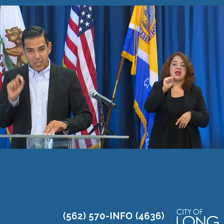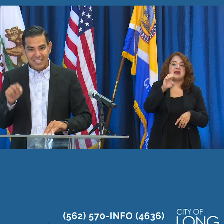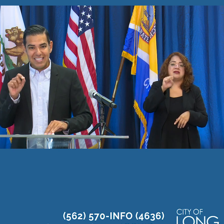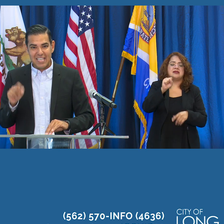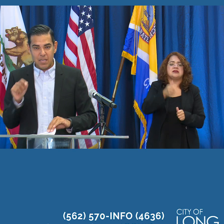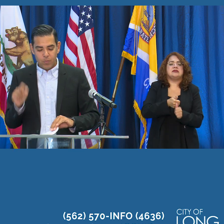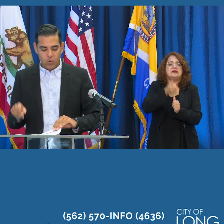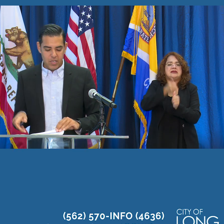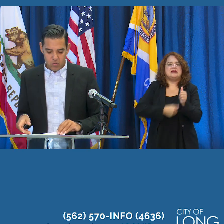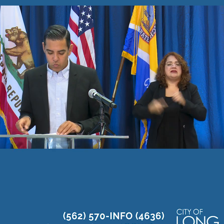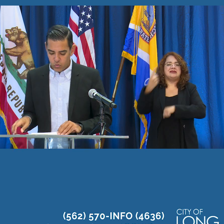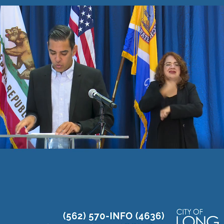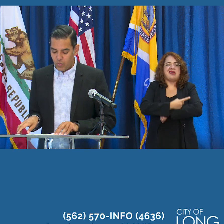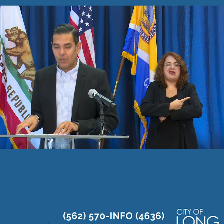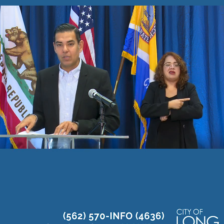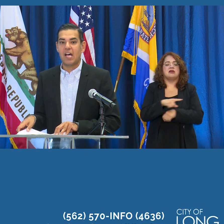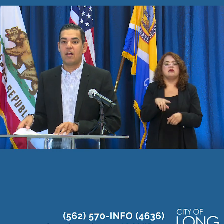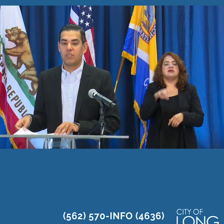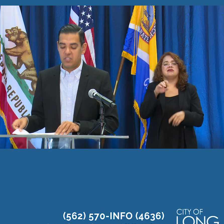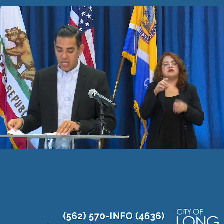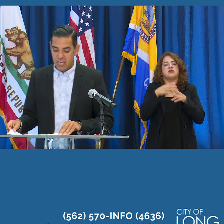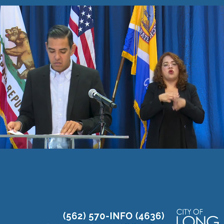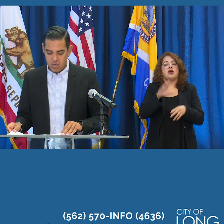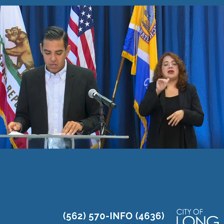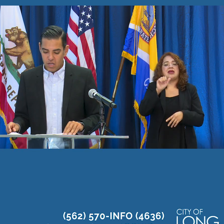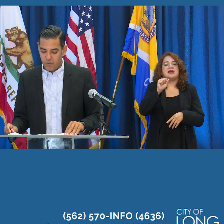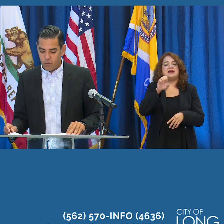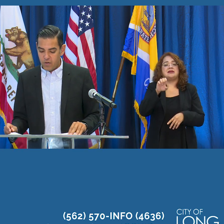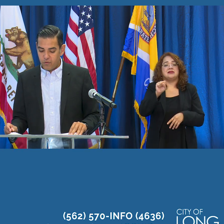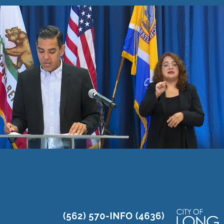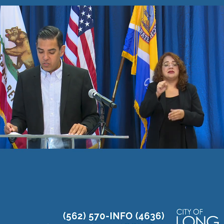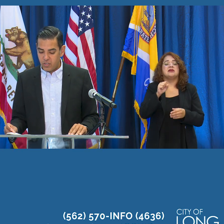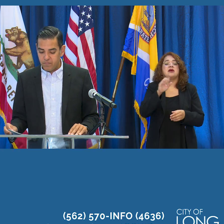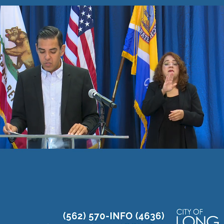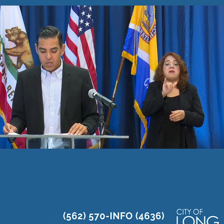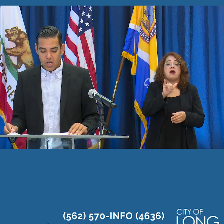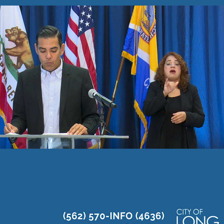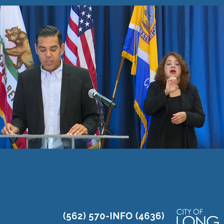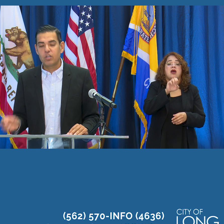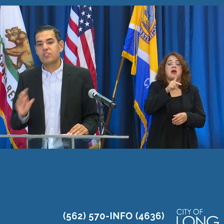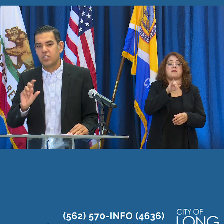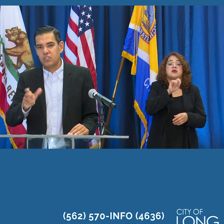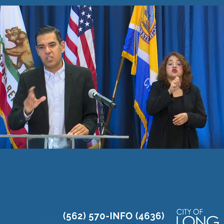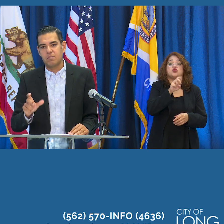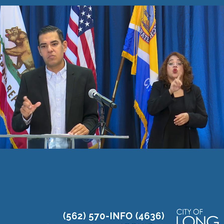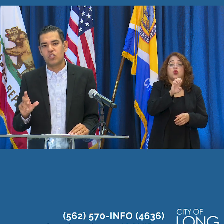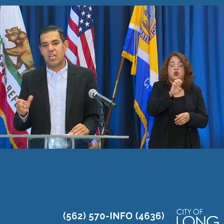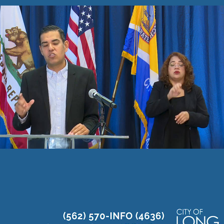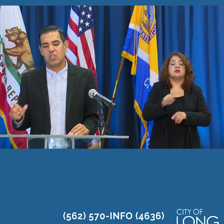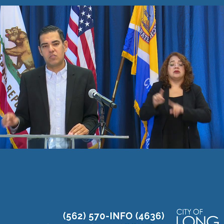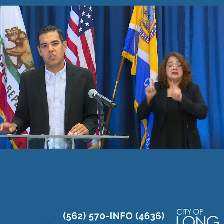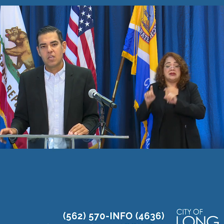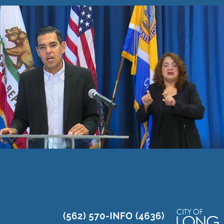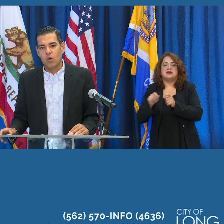this data point which we really rely on the state for information, we could see some changes